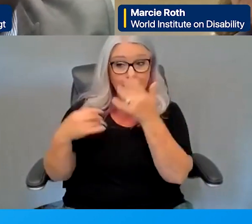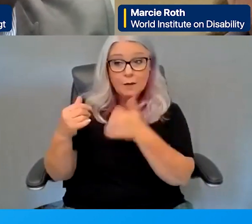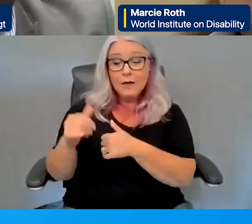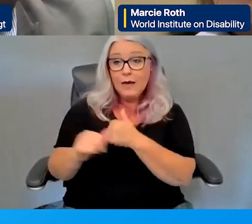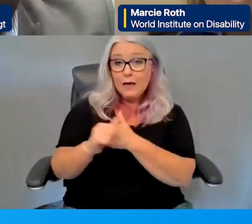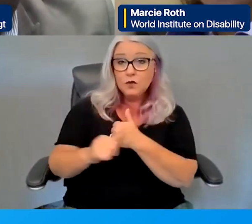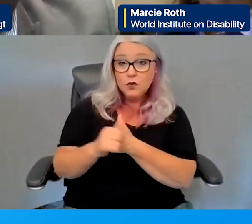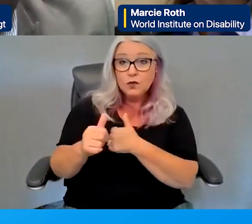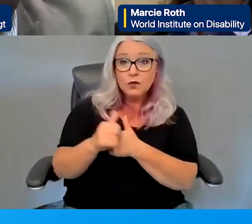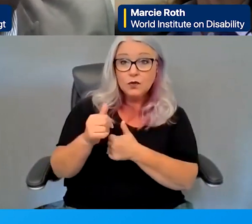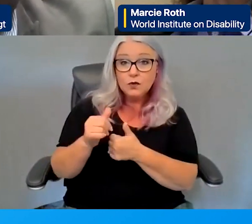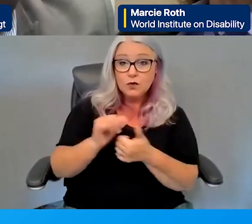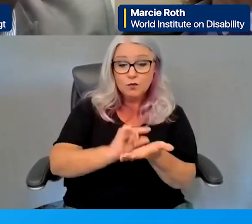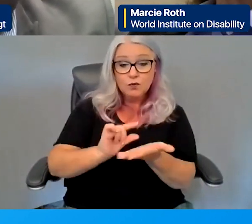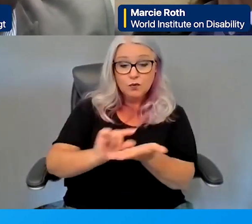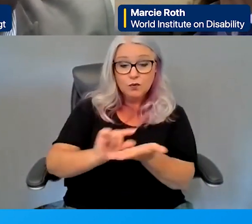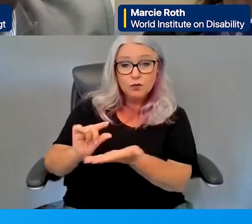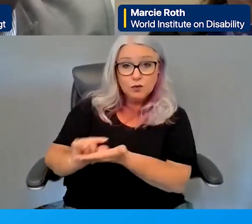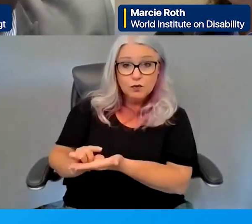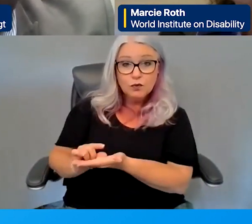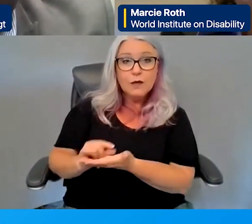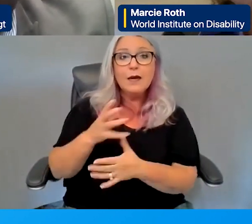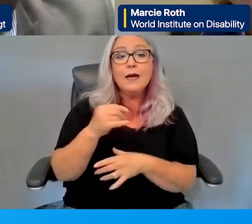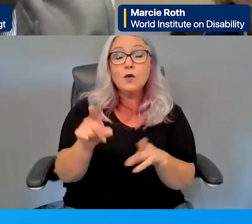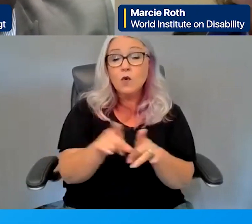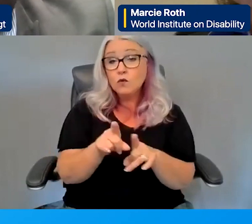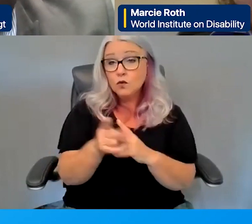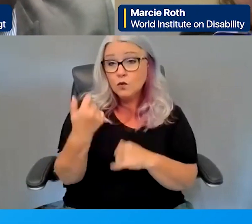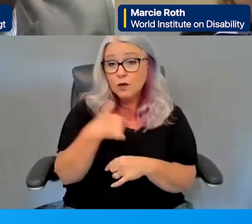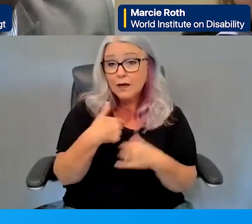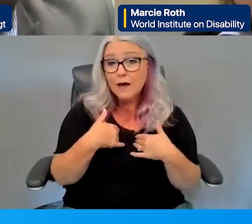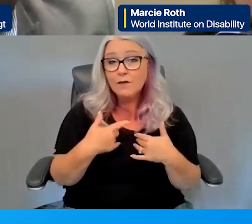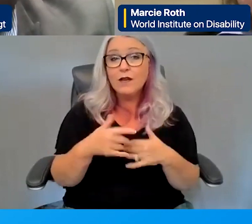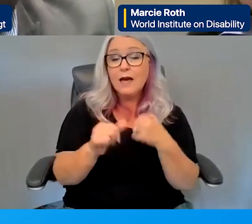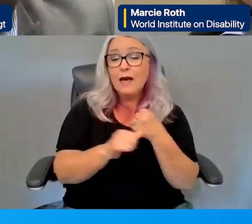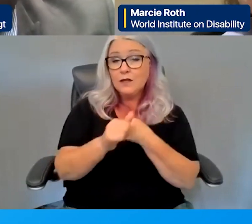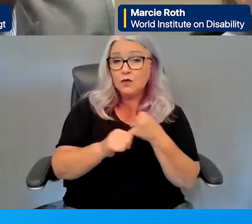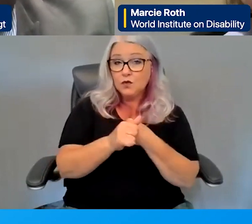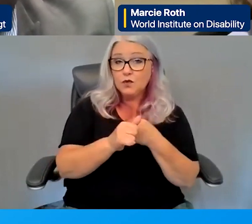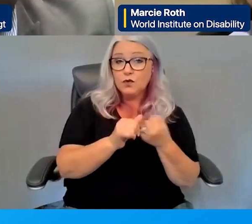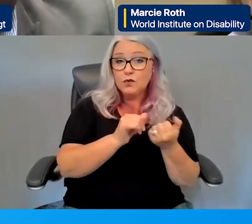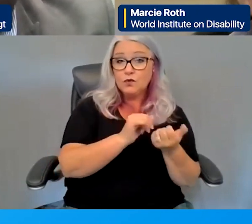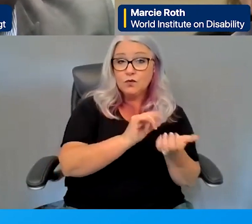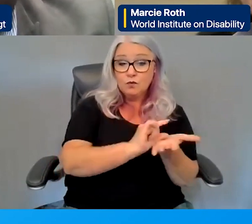funds. And there are the hazard mitigation funds that are six